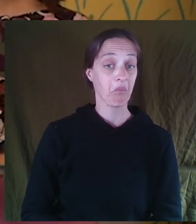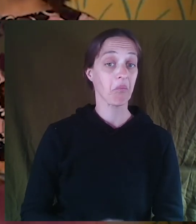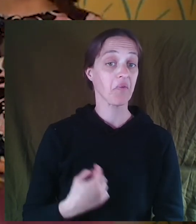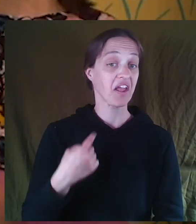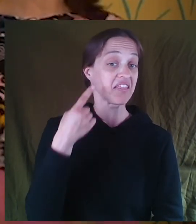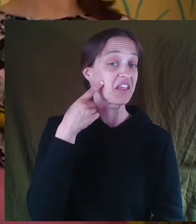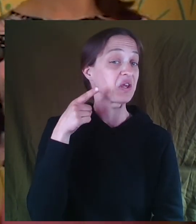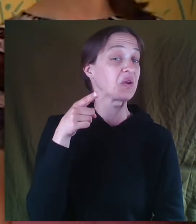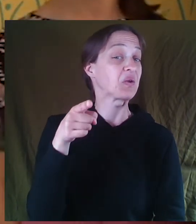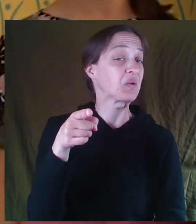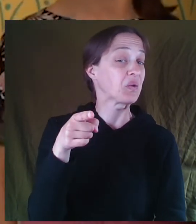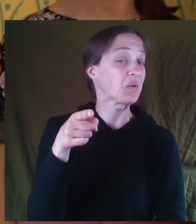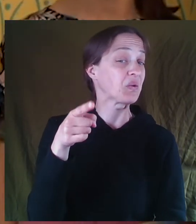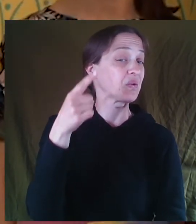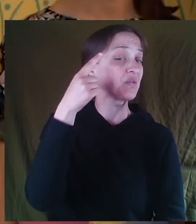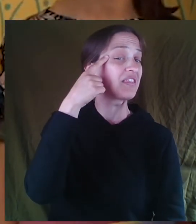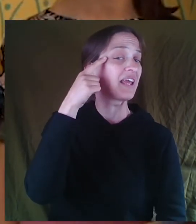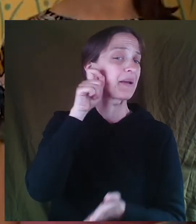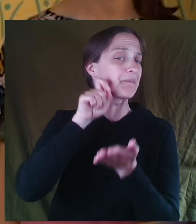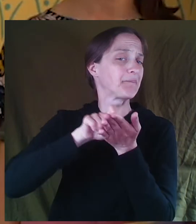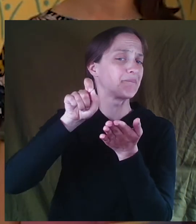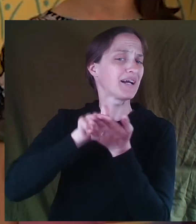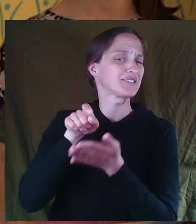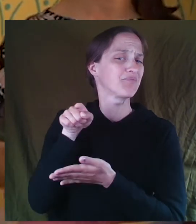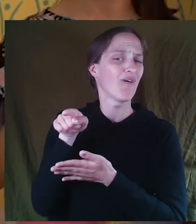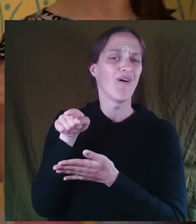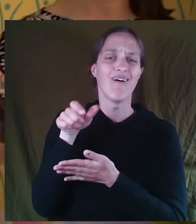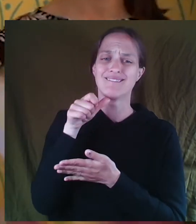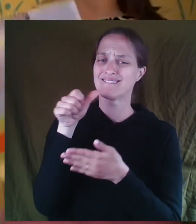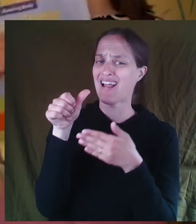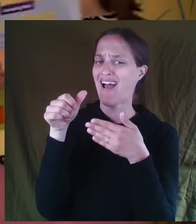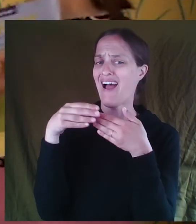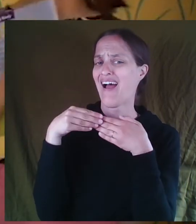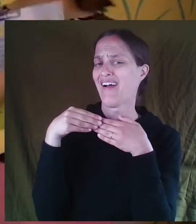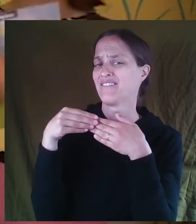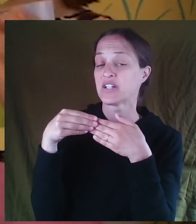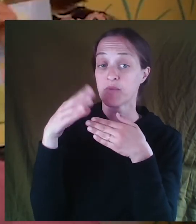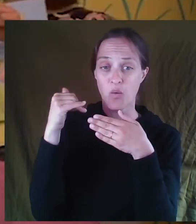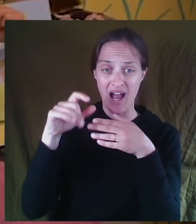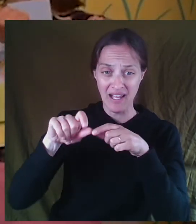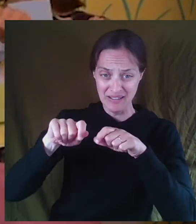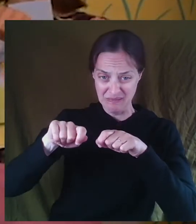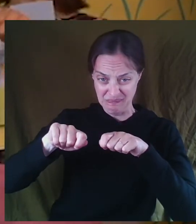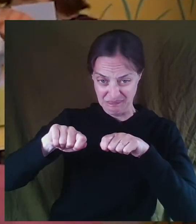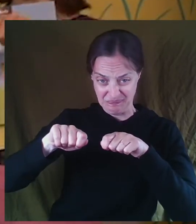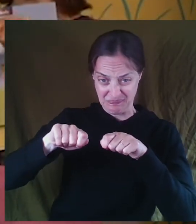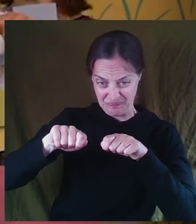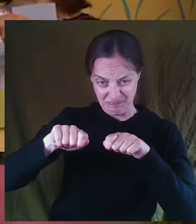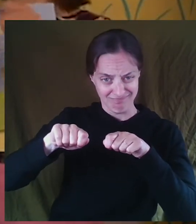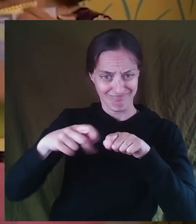All right, I bet some of you just said I think a pencil is not flexible because when you try and bend a pencil,